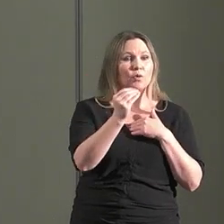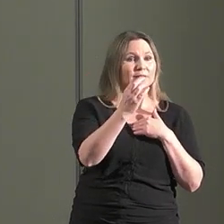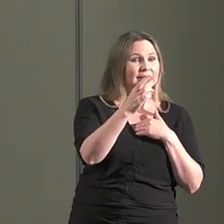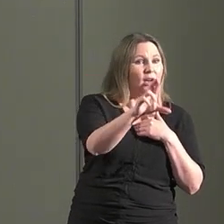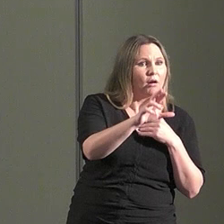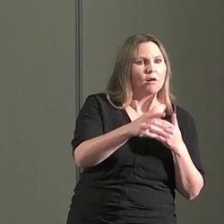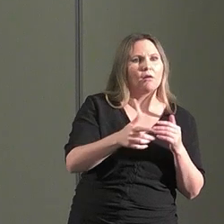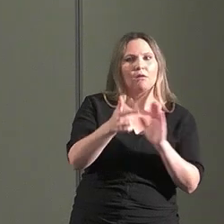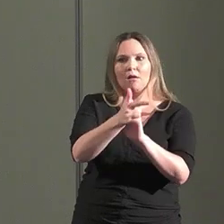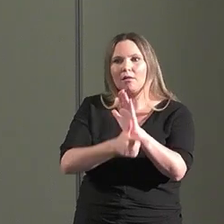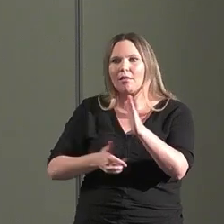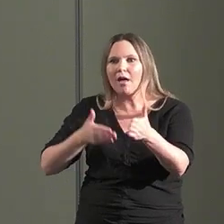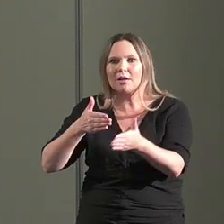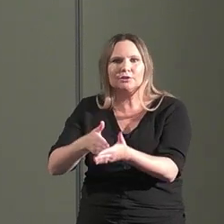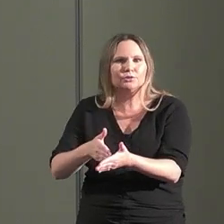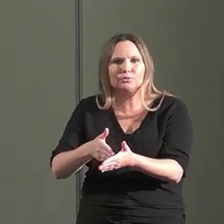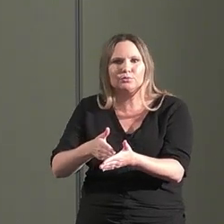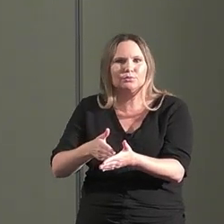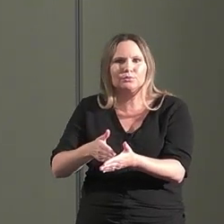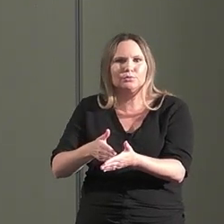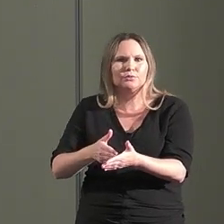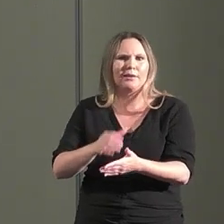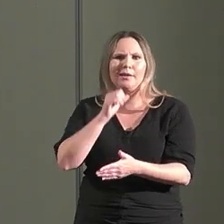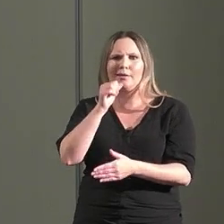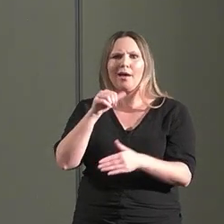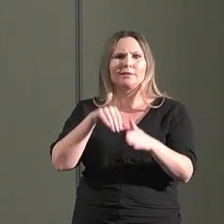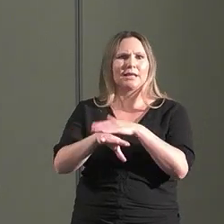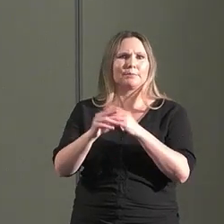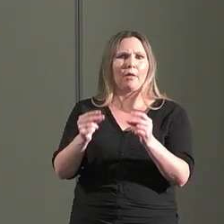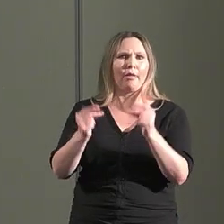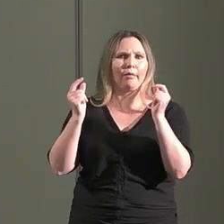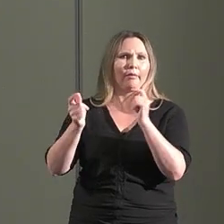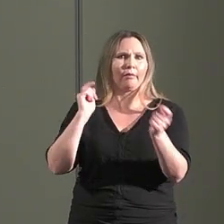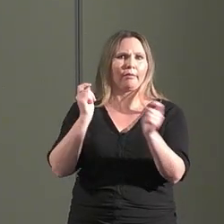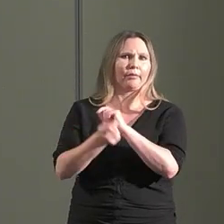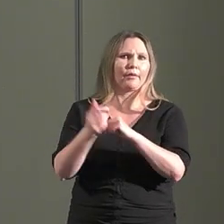you will not be accessible overnight.